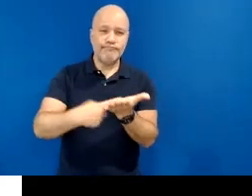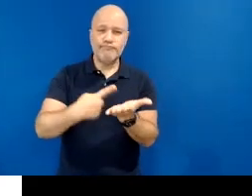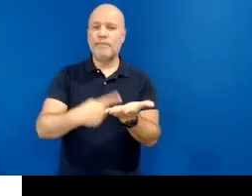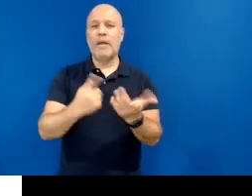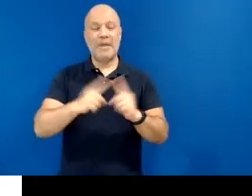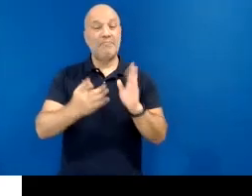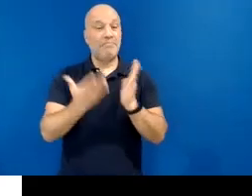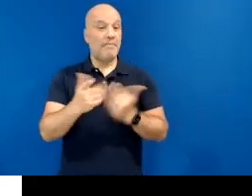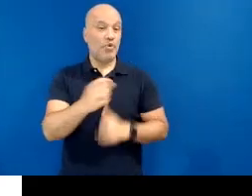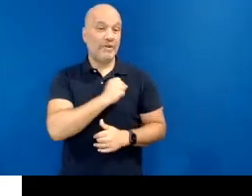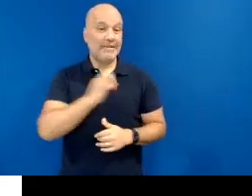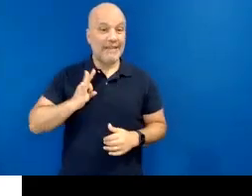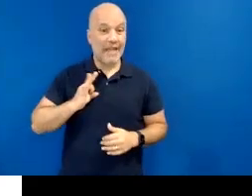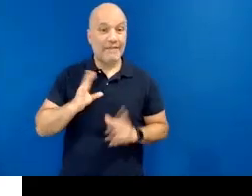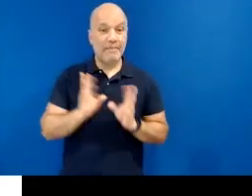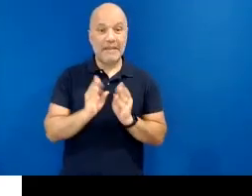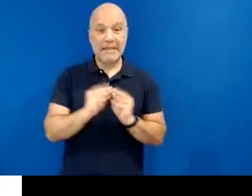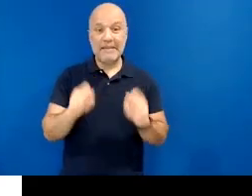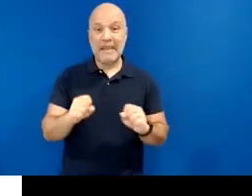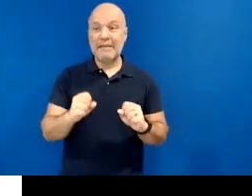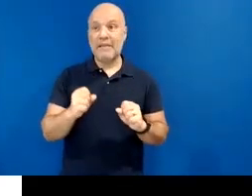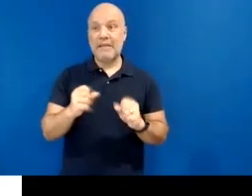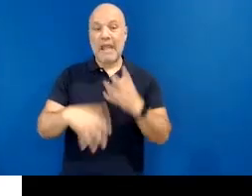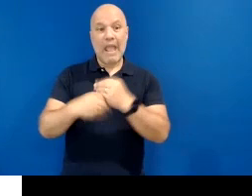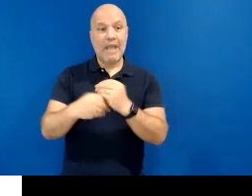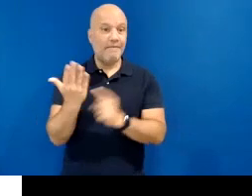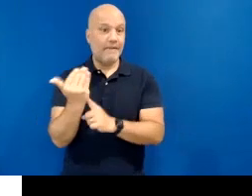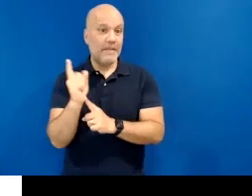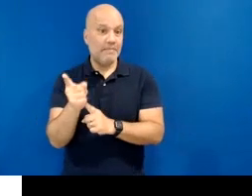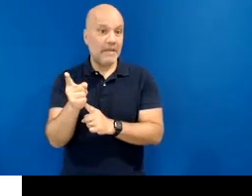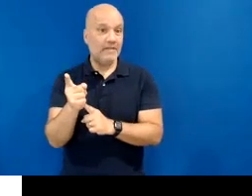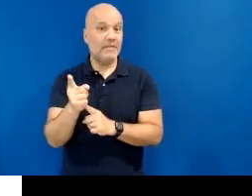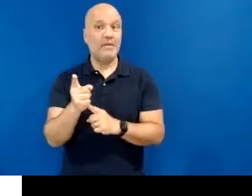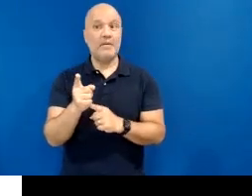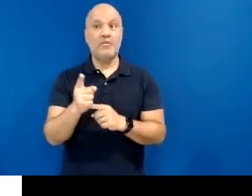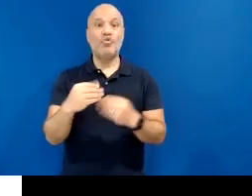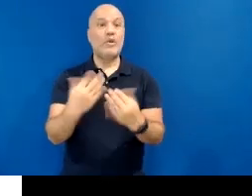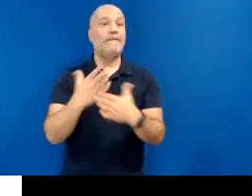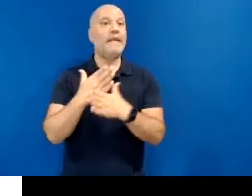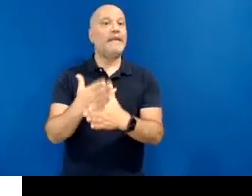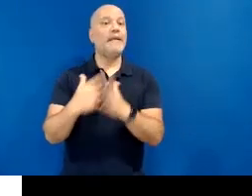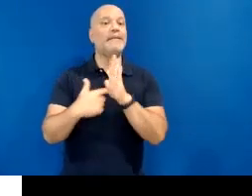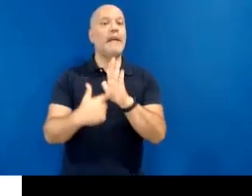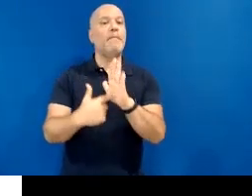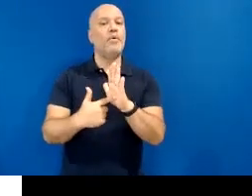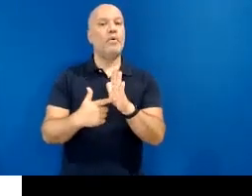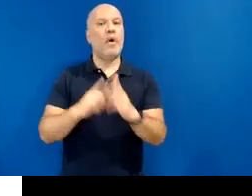you know, ten, 15 minutes on sharing examples. We have to begin to think outside of the box in relationship to